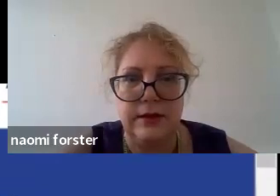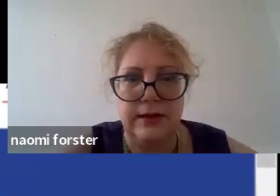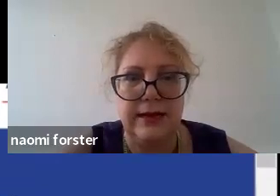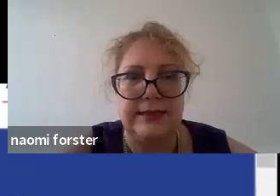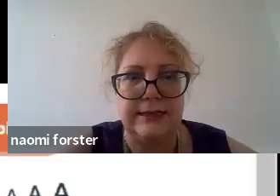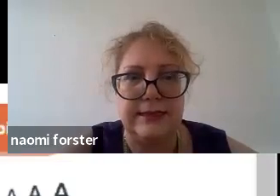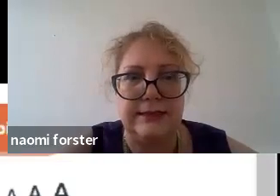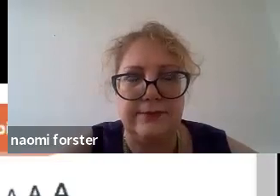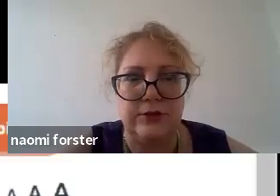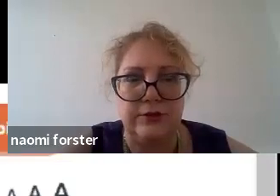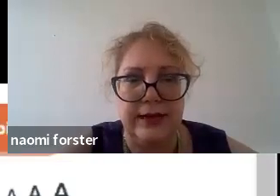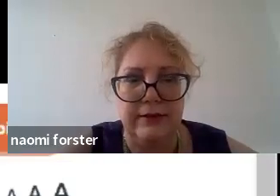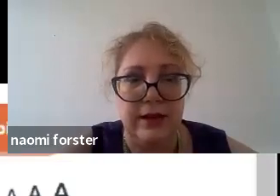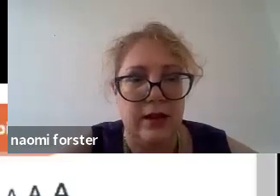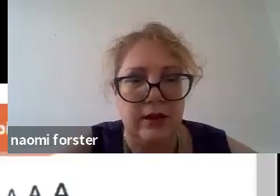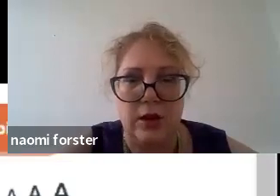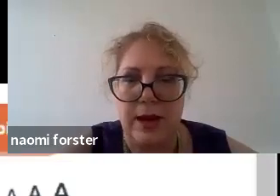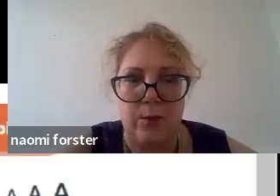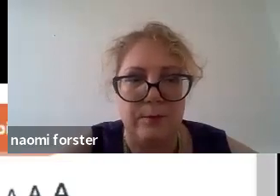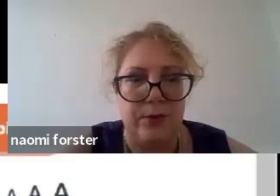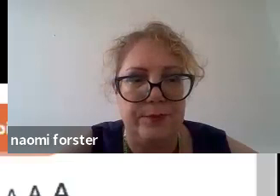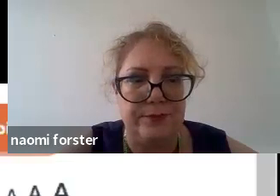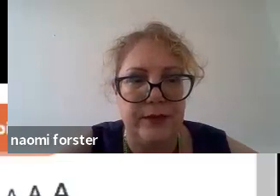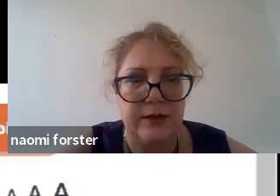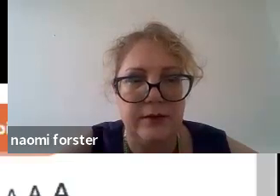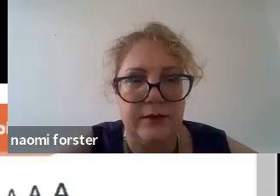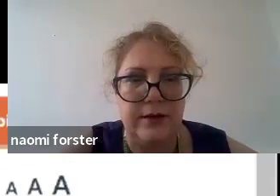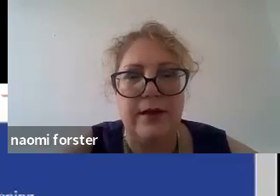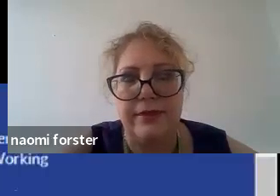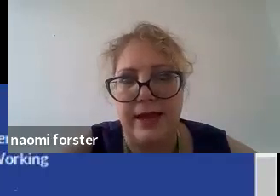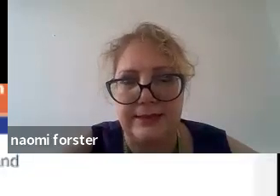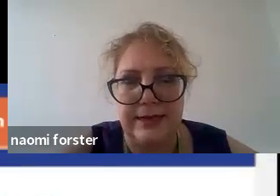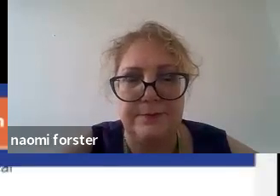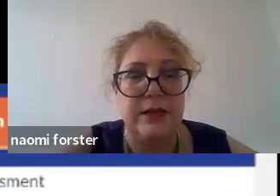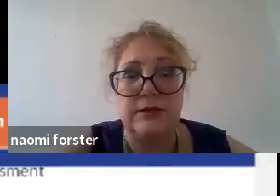Listening skills and functional hearing. Go back one more. That's it.